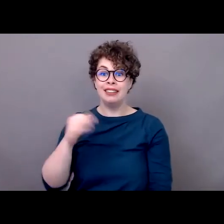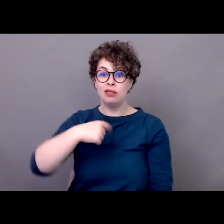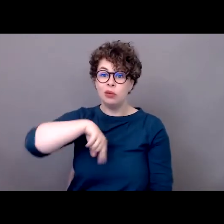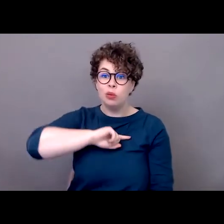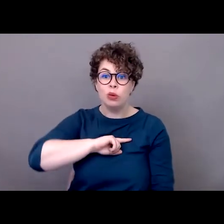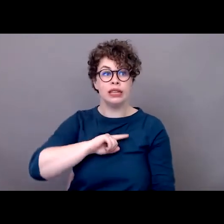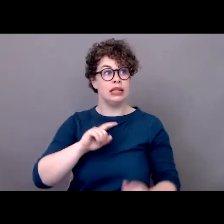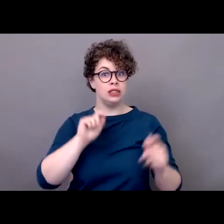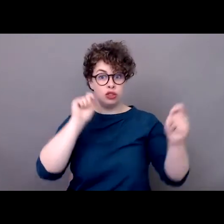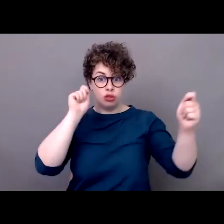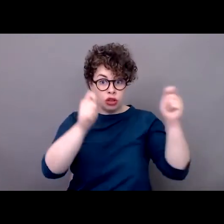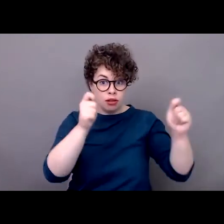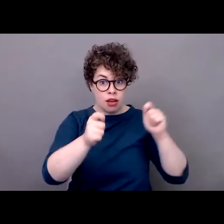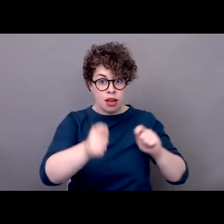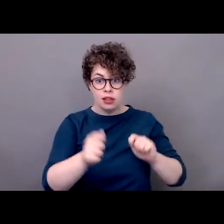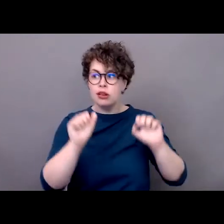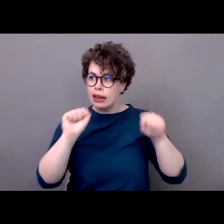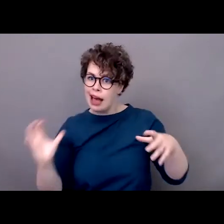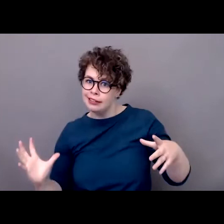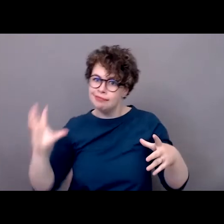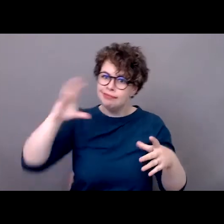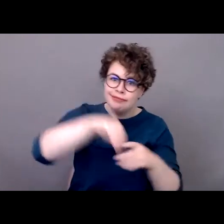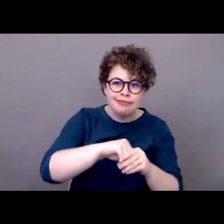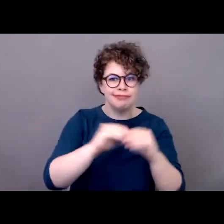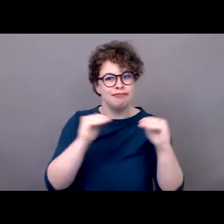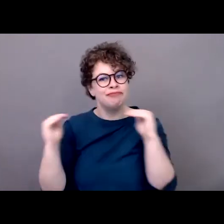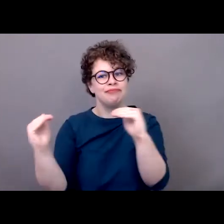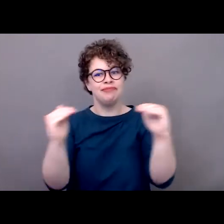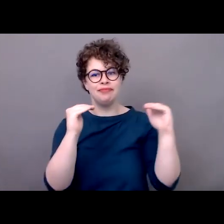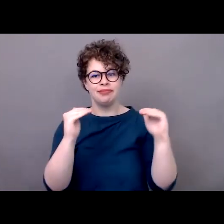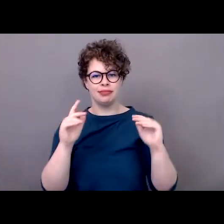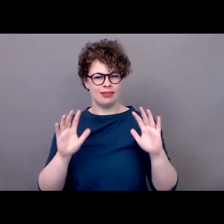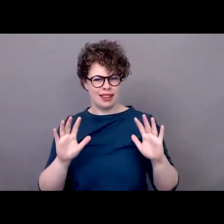included on an equal basis with others. But what that means, is there needs to be